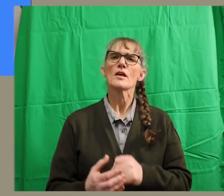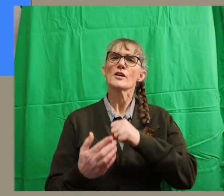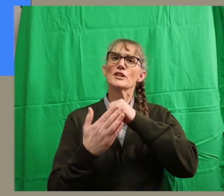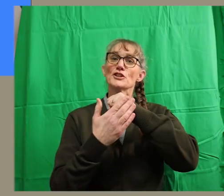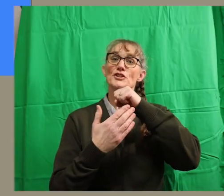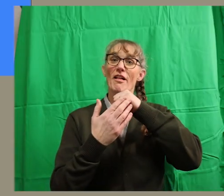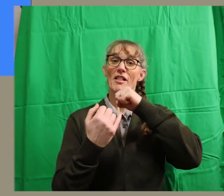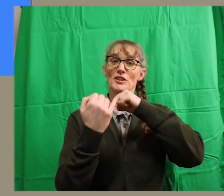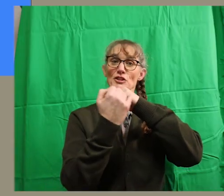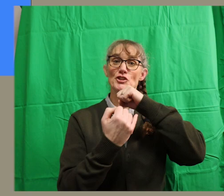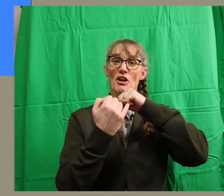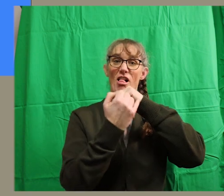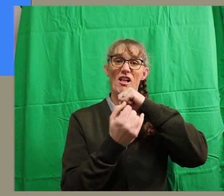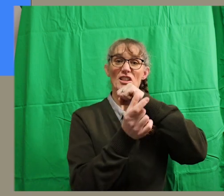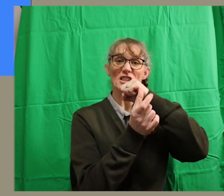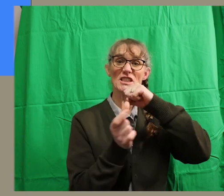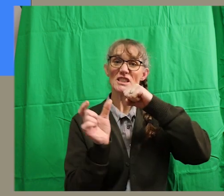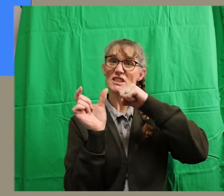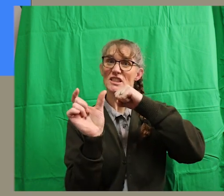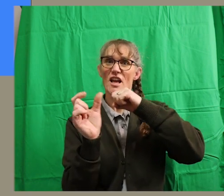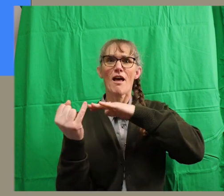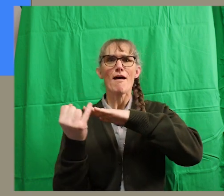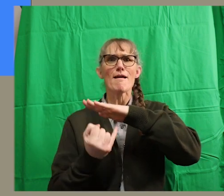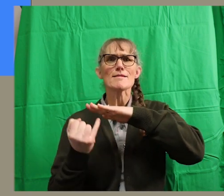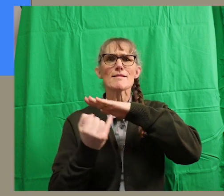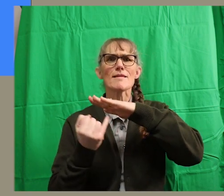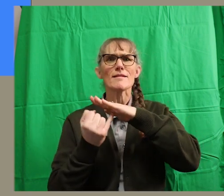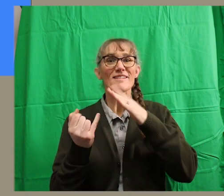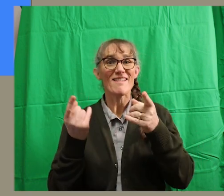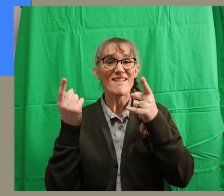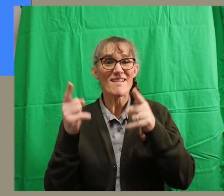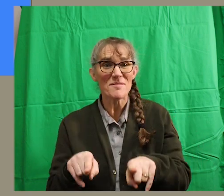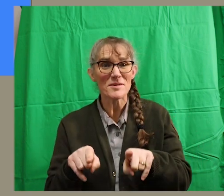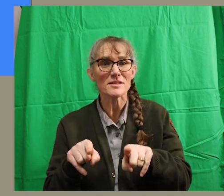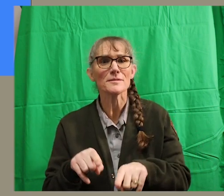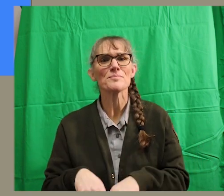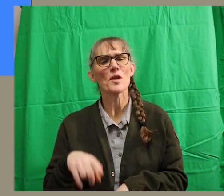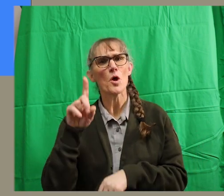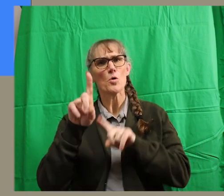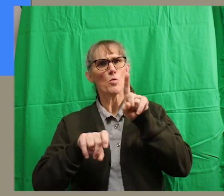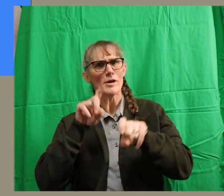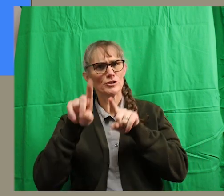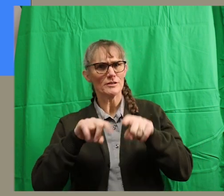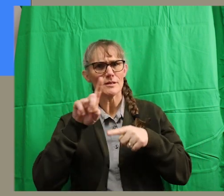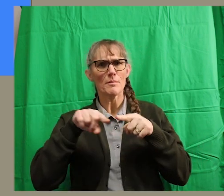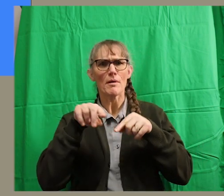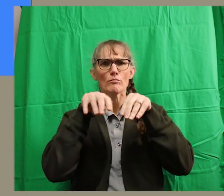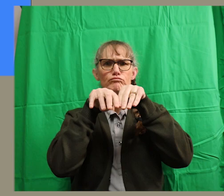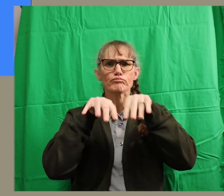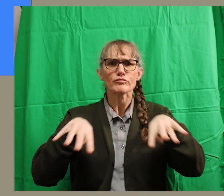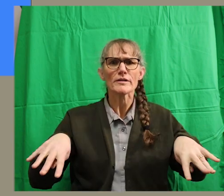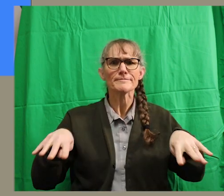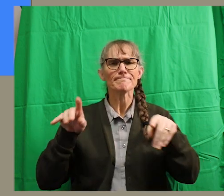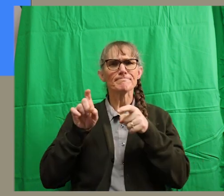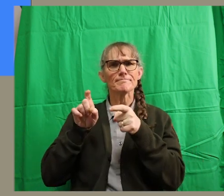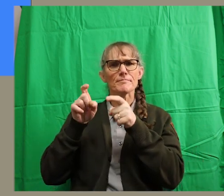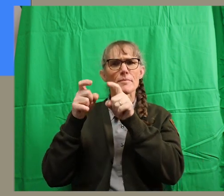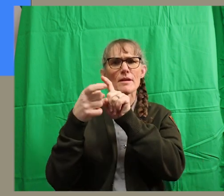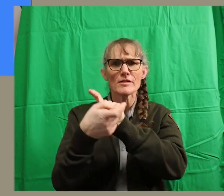So, the taxonomic questions and evolutionary development questions brought on by isolating the lateral lobe like that